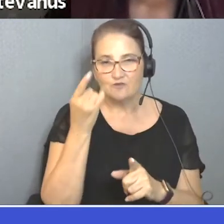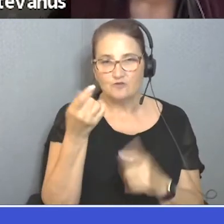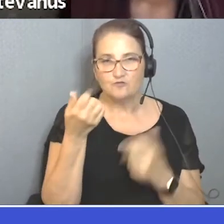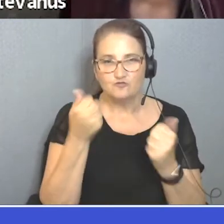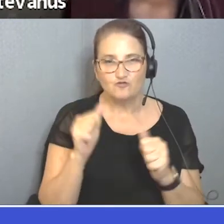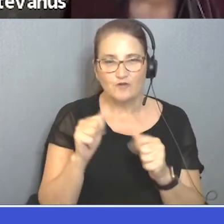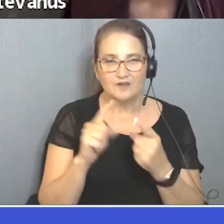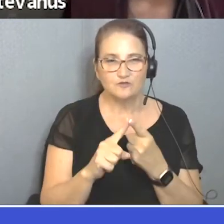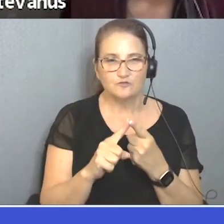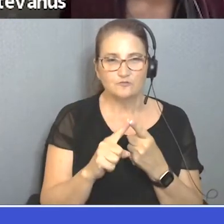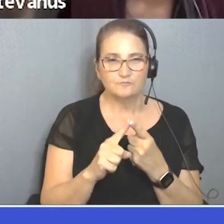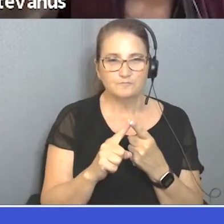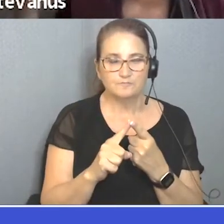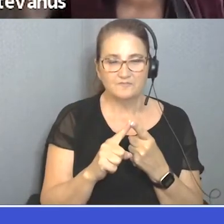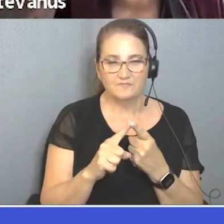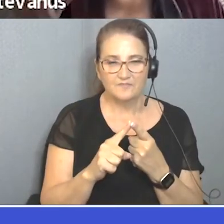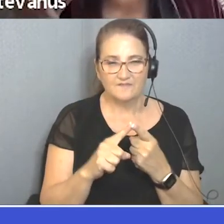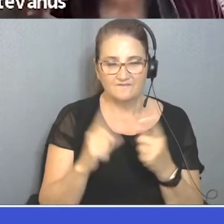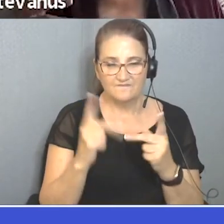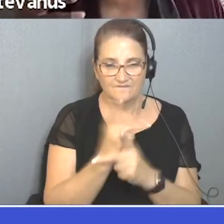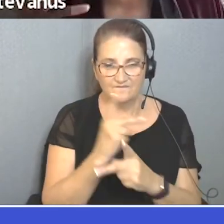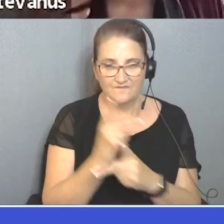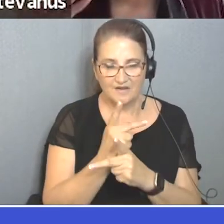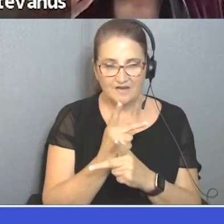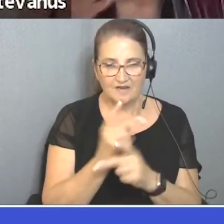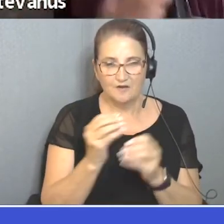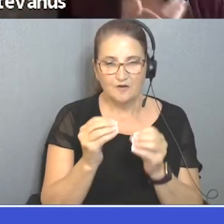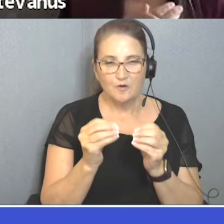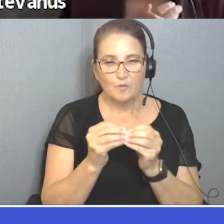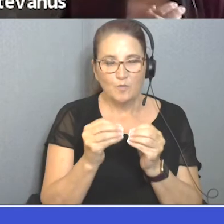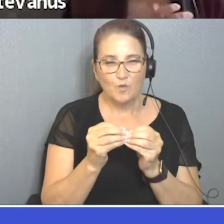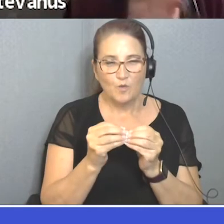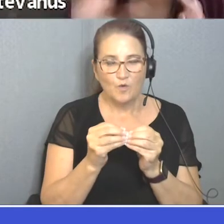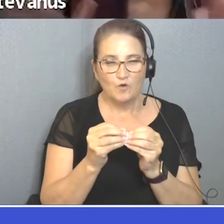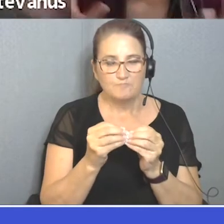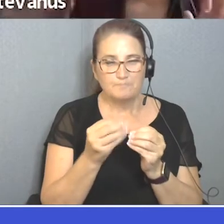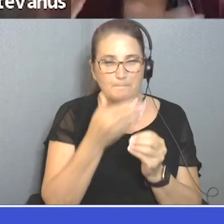inspired. So, for example, if you're trying to